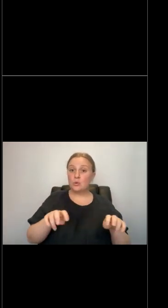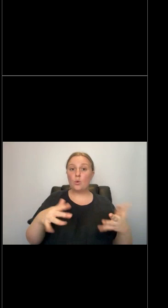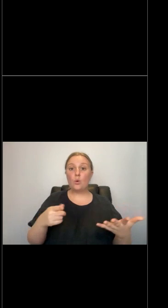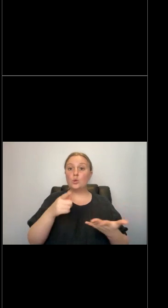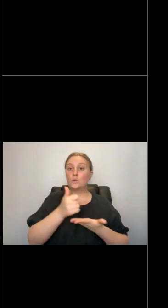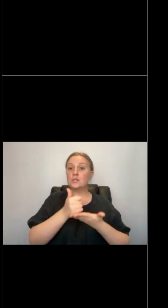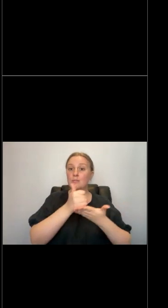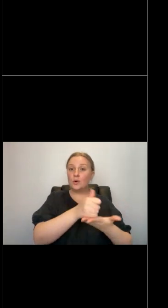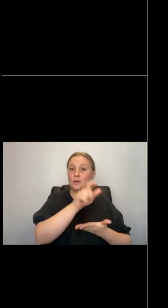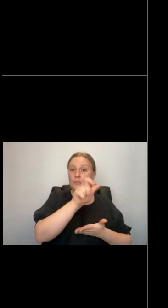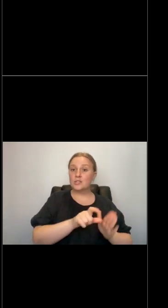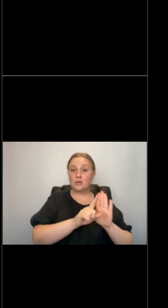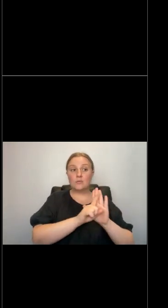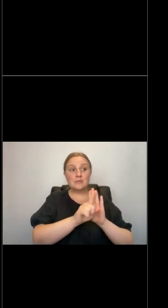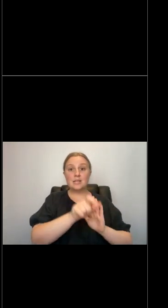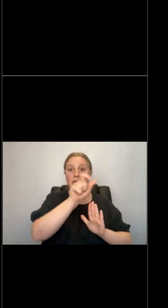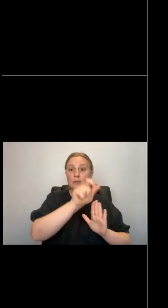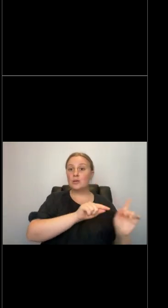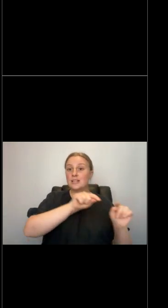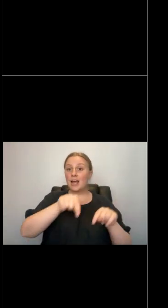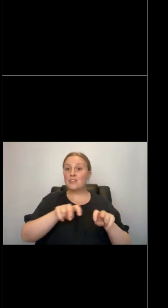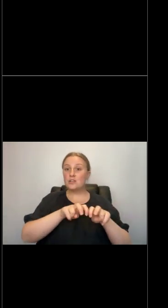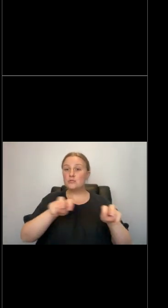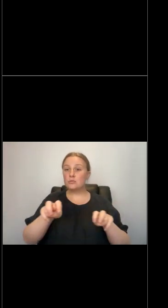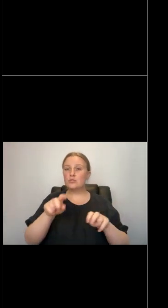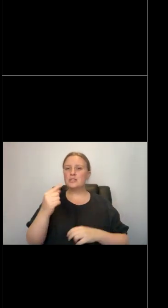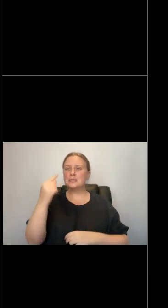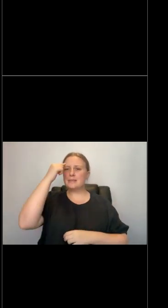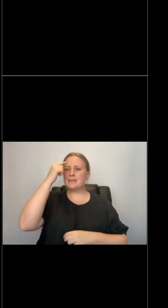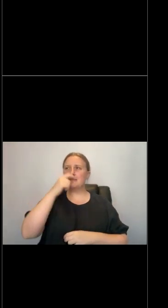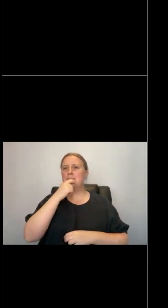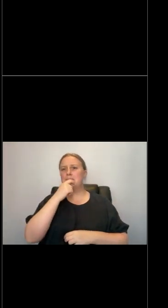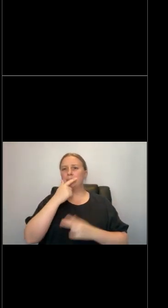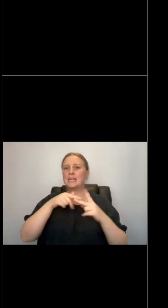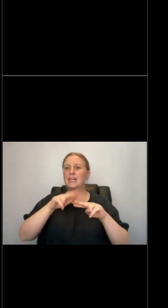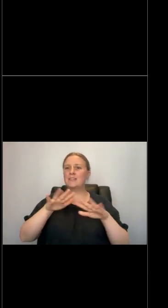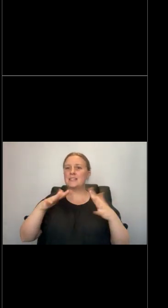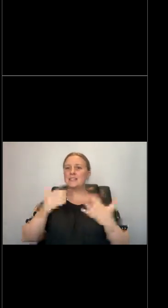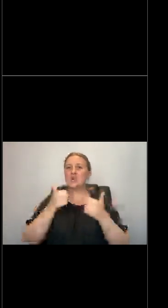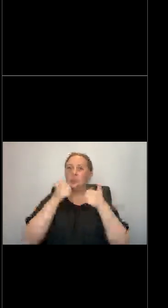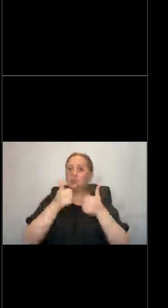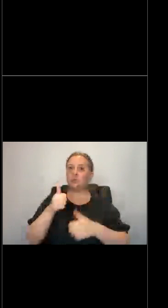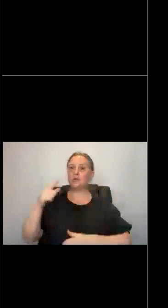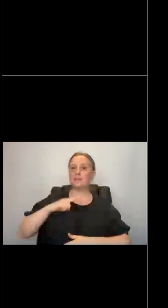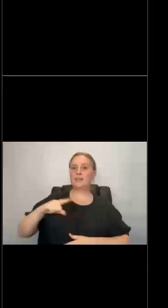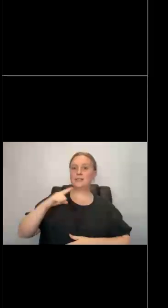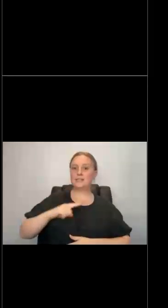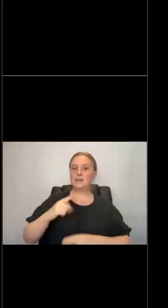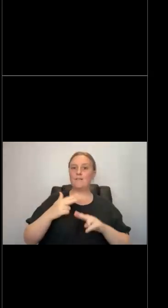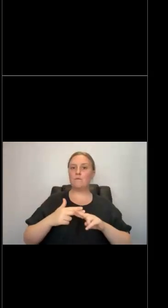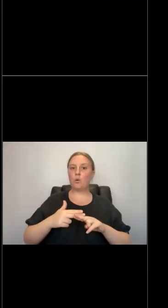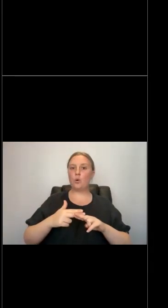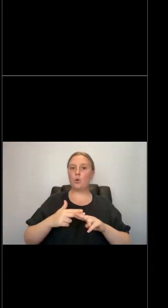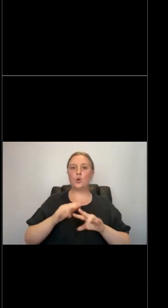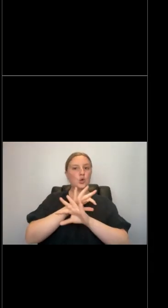Then just turn your mind to whether or not there might be a compelling reason for not recording a hearing.